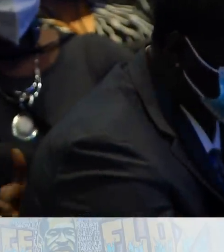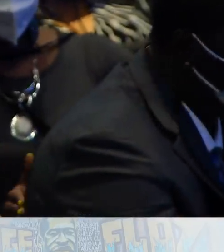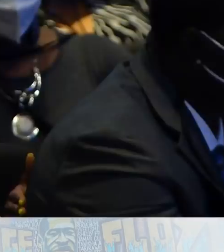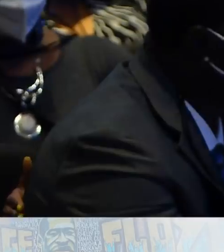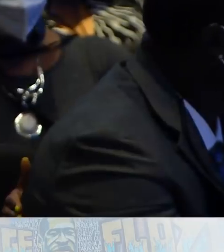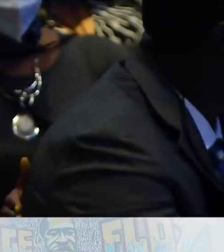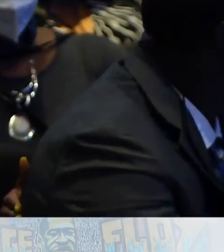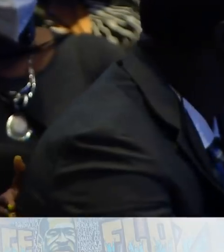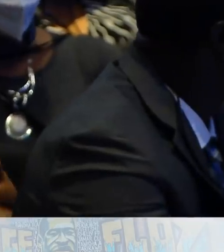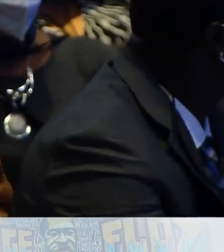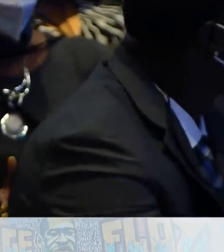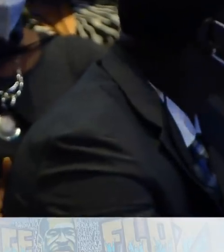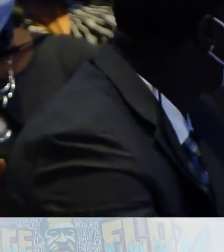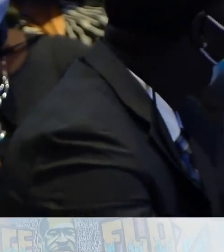PRAISE GOD